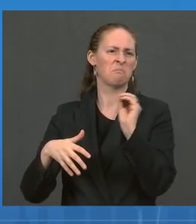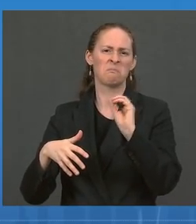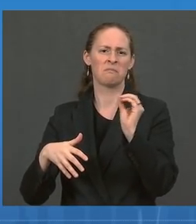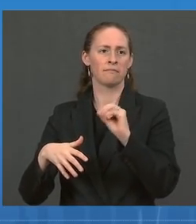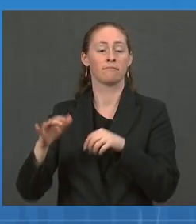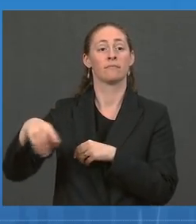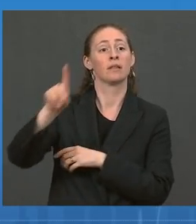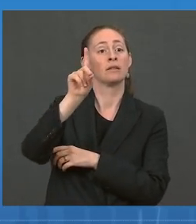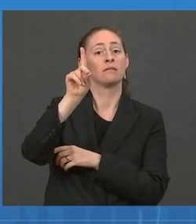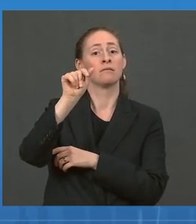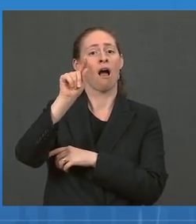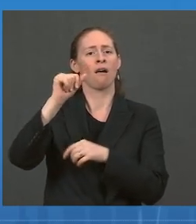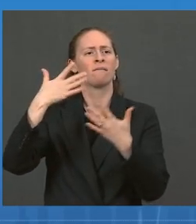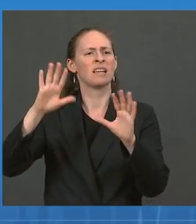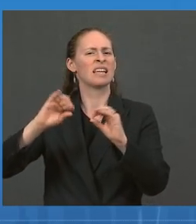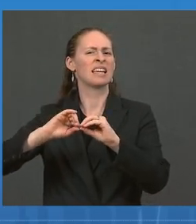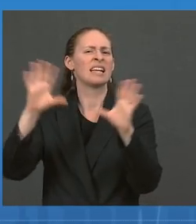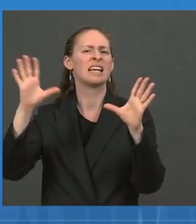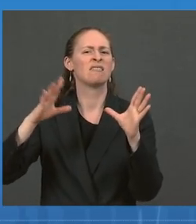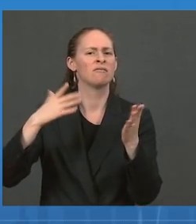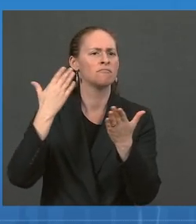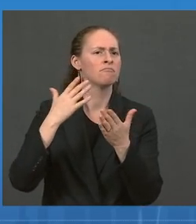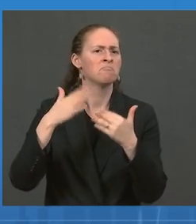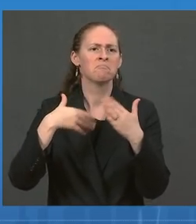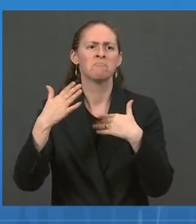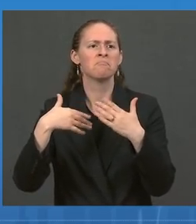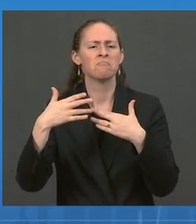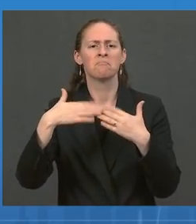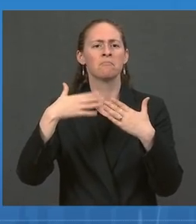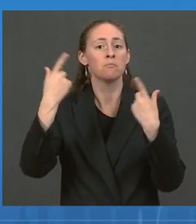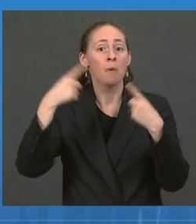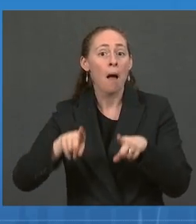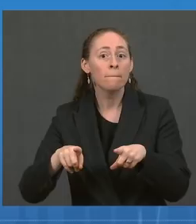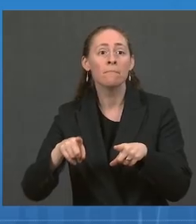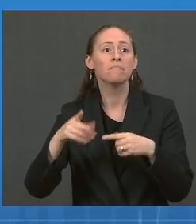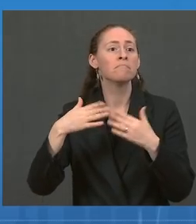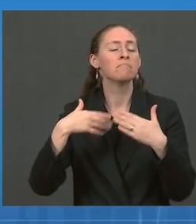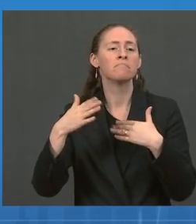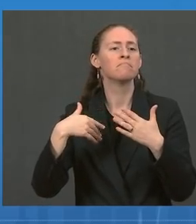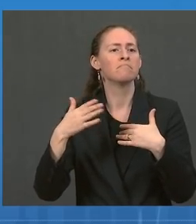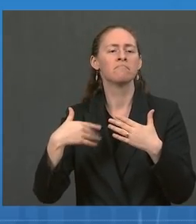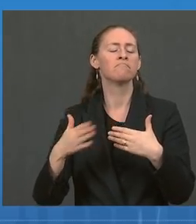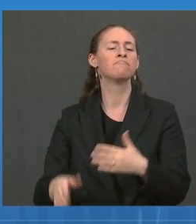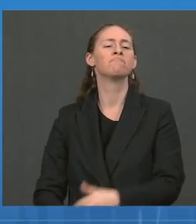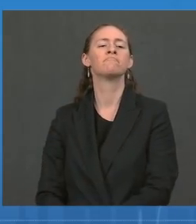in whatever time in pregnancy or lactating that they're given are actually safe and effective